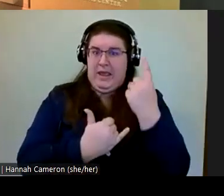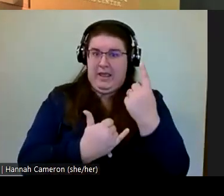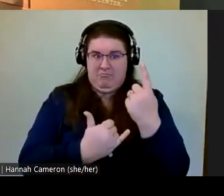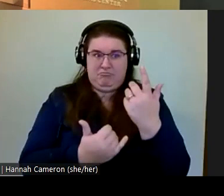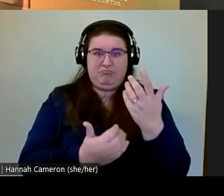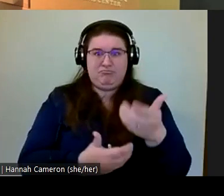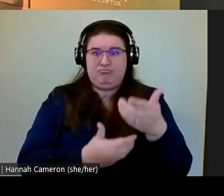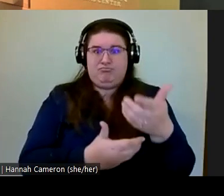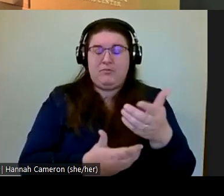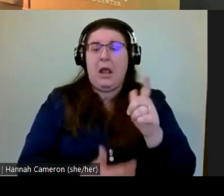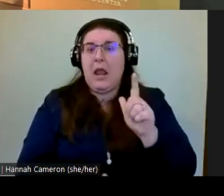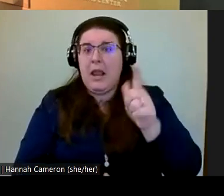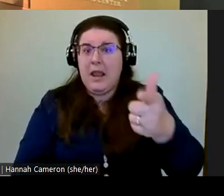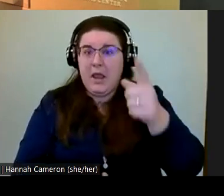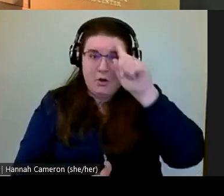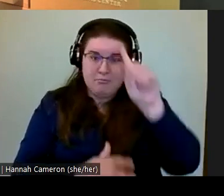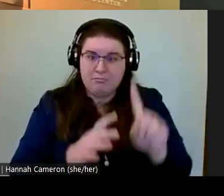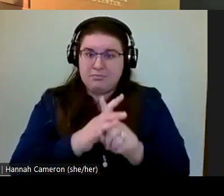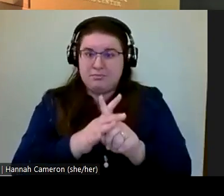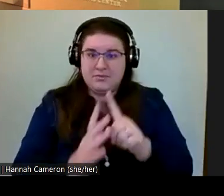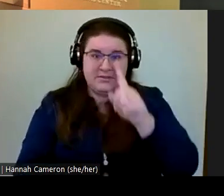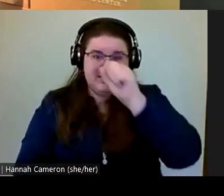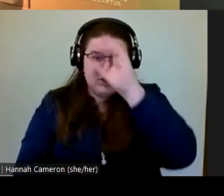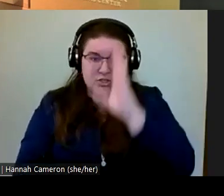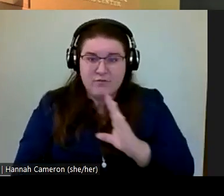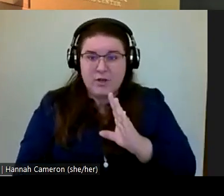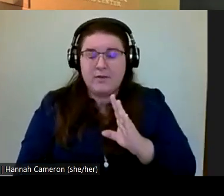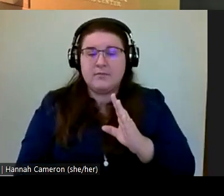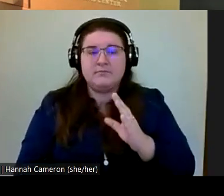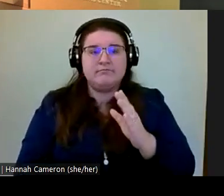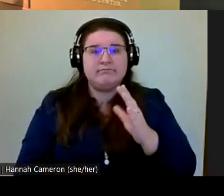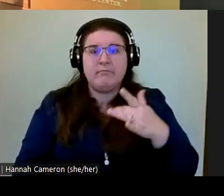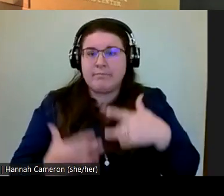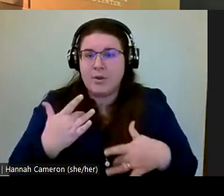schizophrenia or bipolar disorder you're going to just shorten your life span by about 25 years